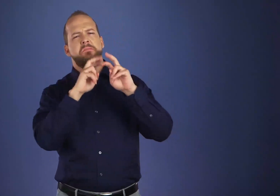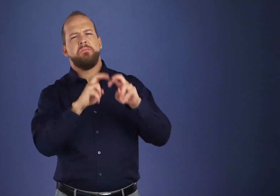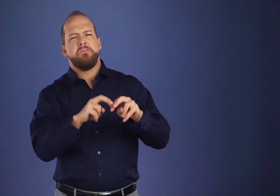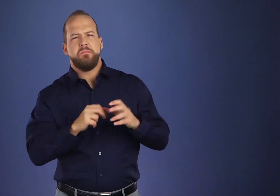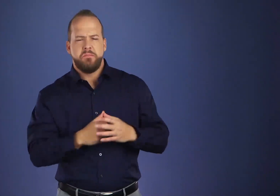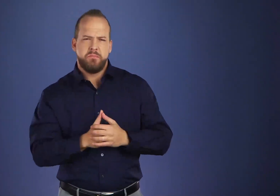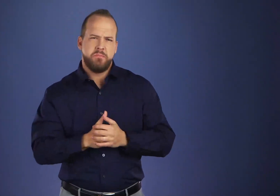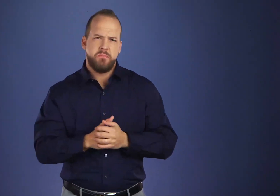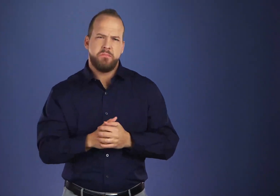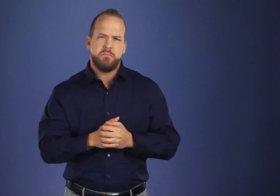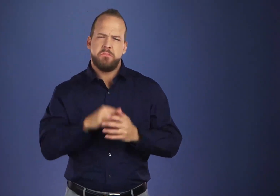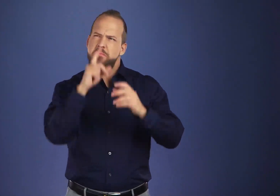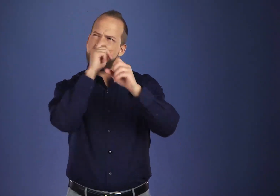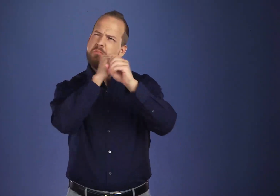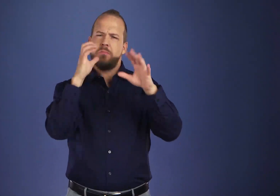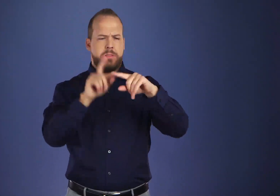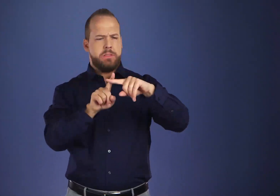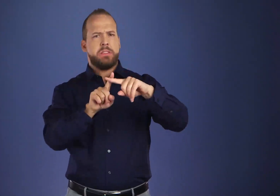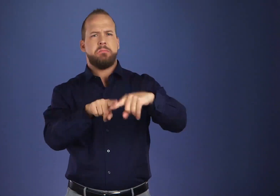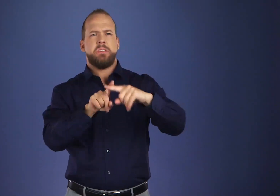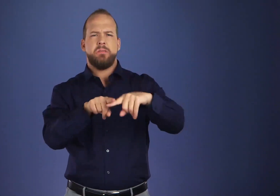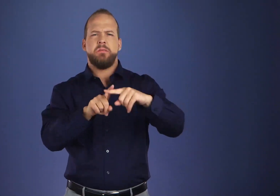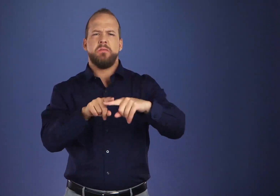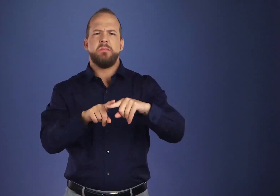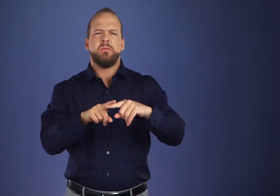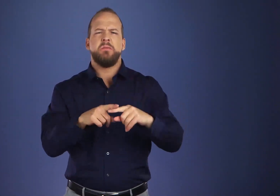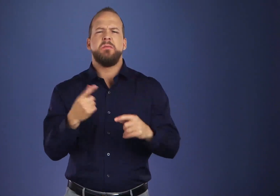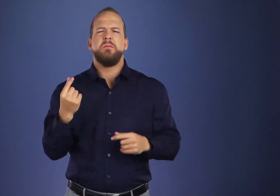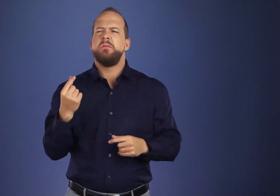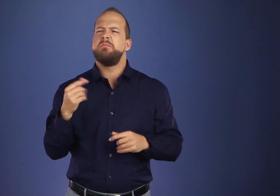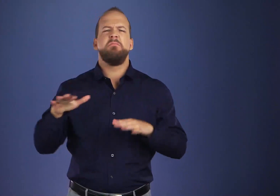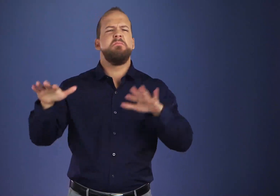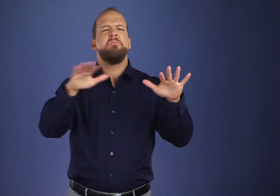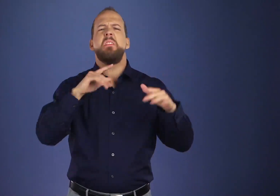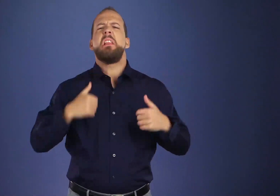is really a means of gaining true independence of the spirit.